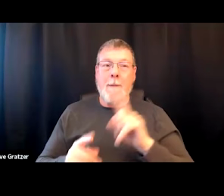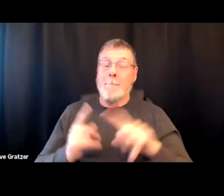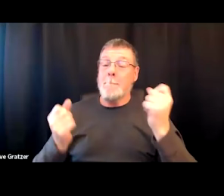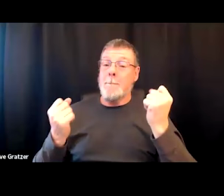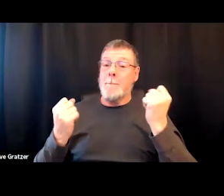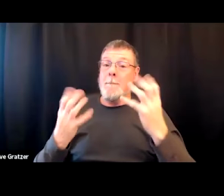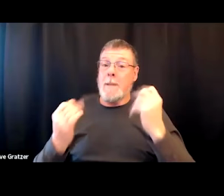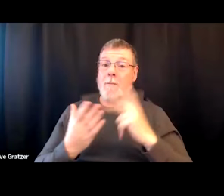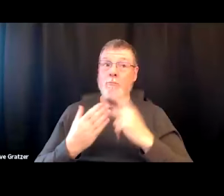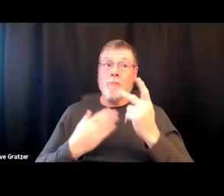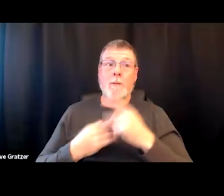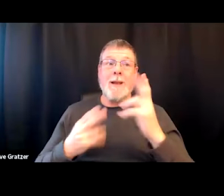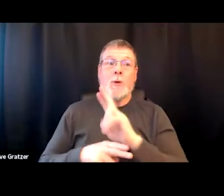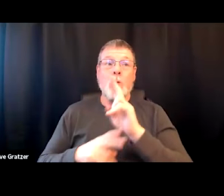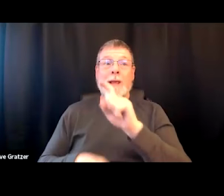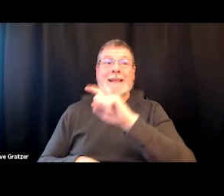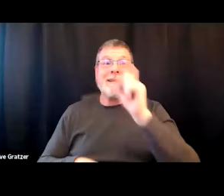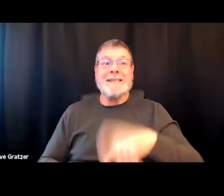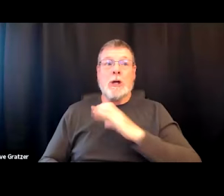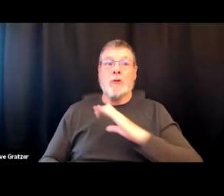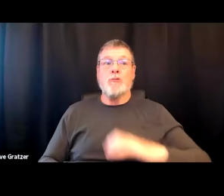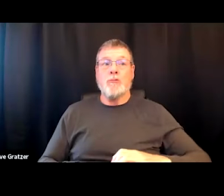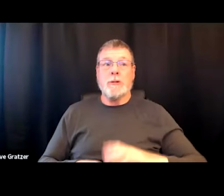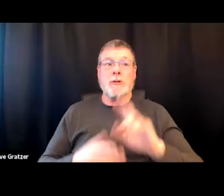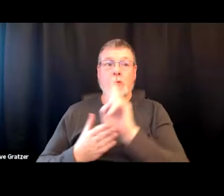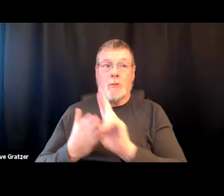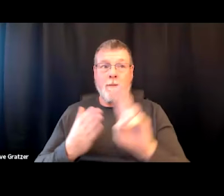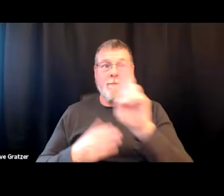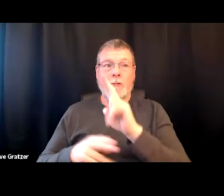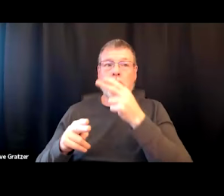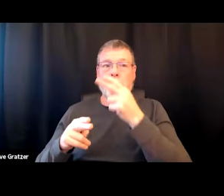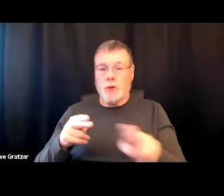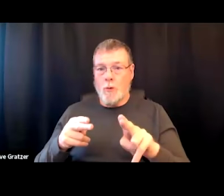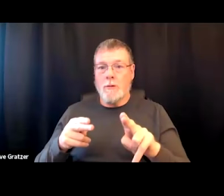are now using the Texas Christian University short forms, brief intake forms